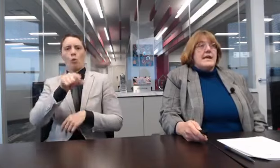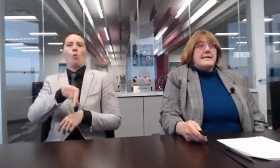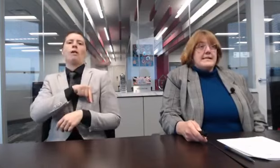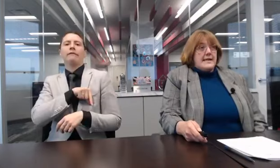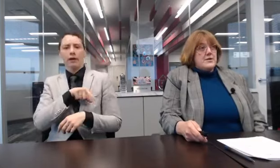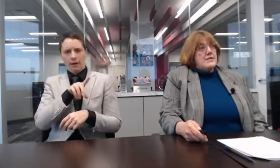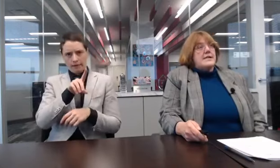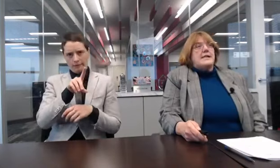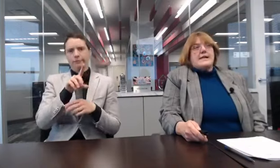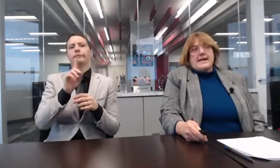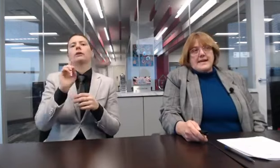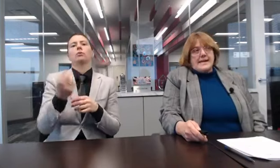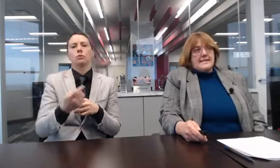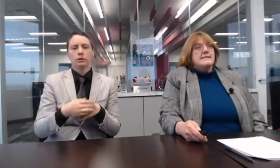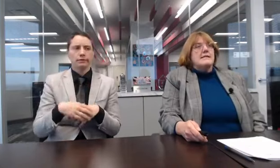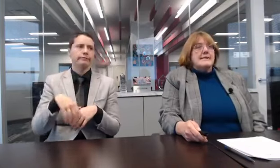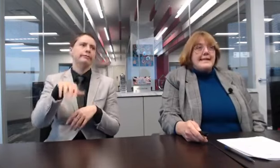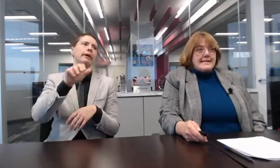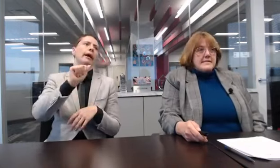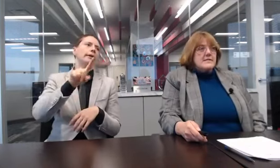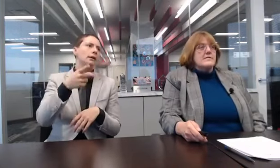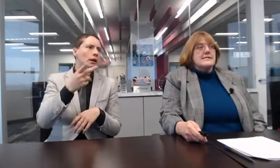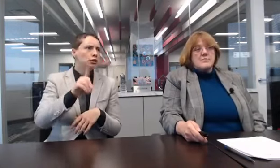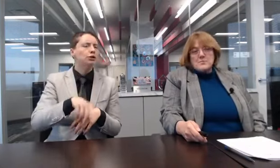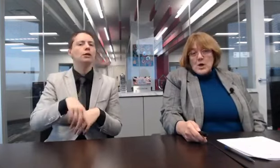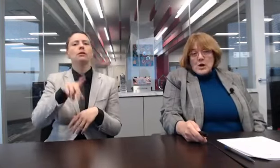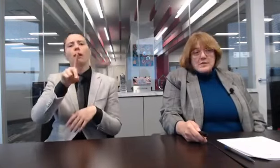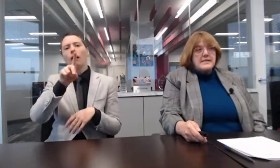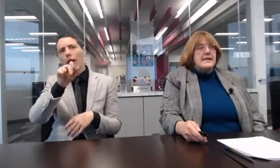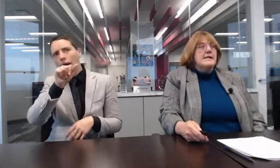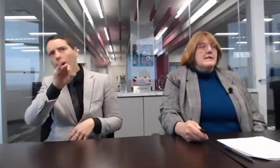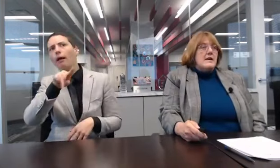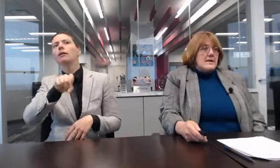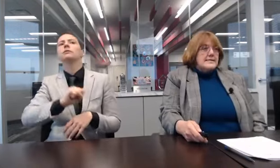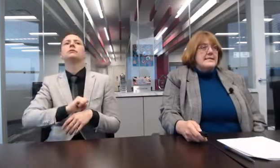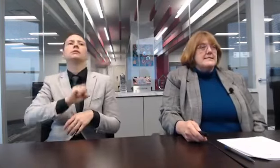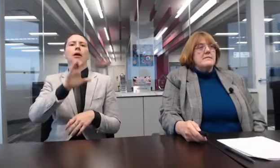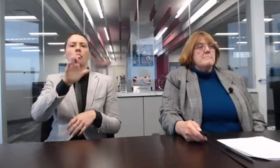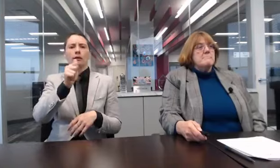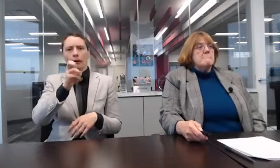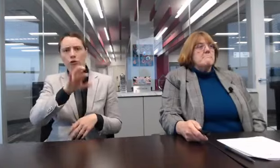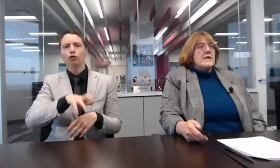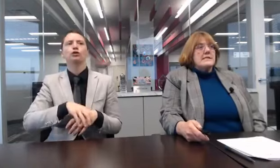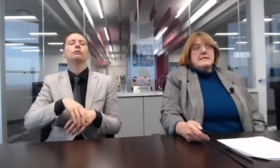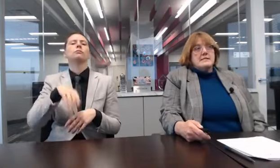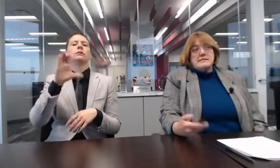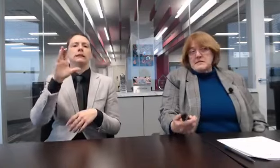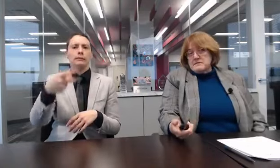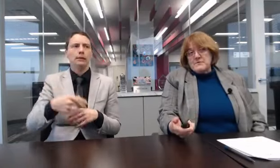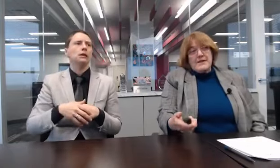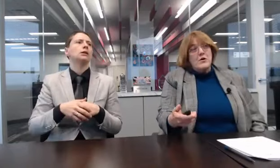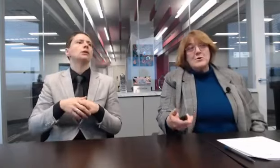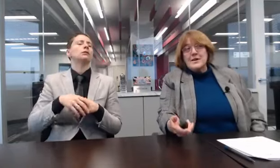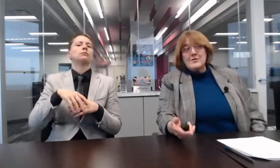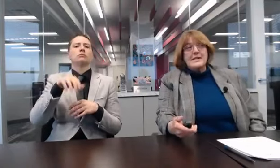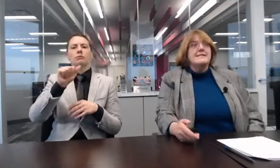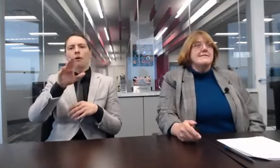ADHS, AIDS, cancer, cerebral palsy, autism, and we have a whole other list.